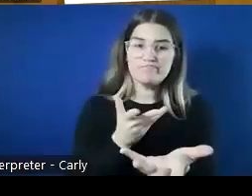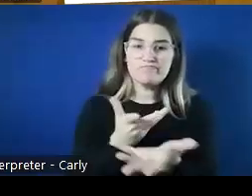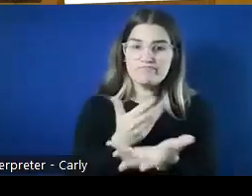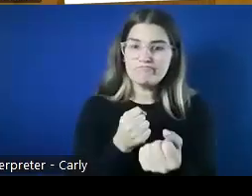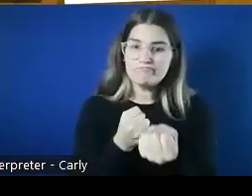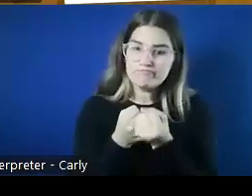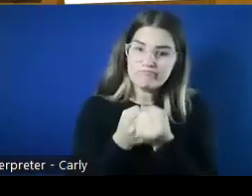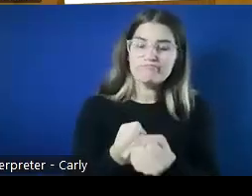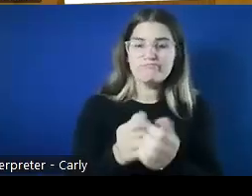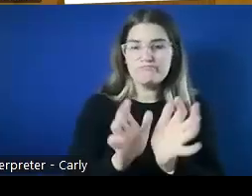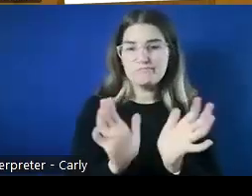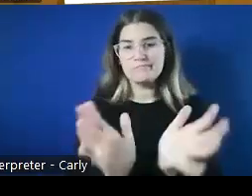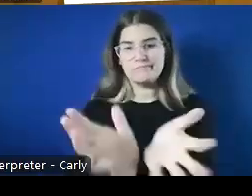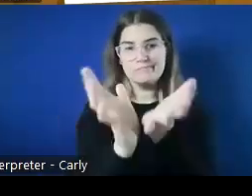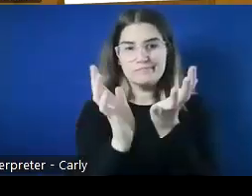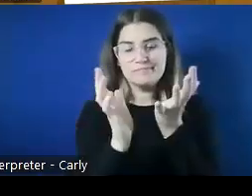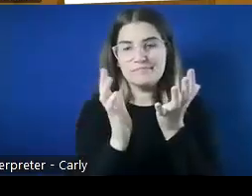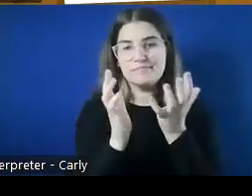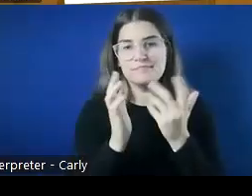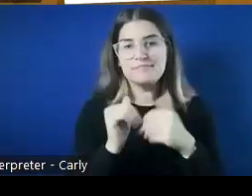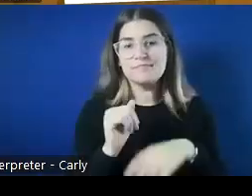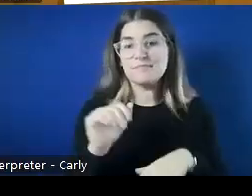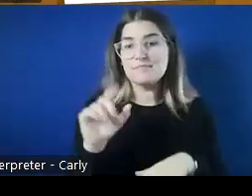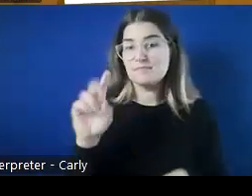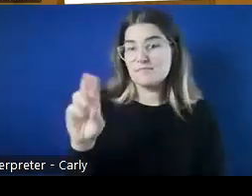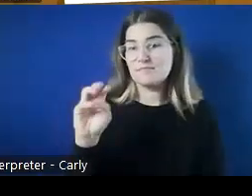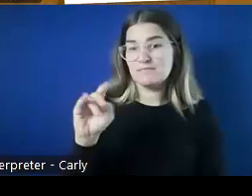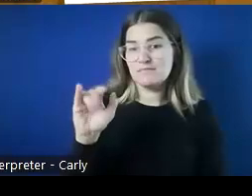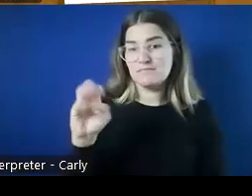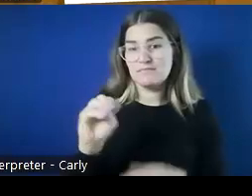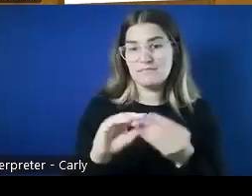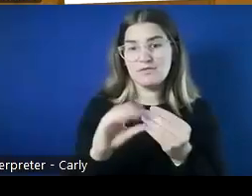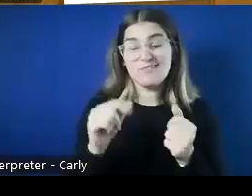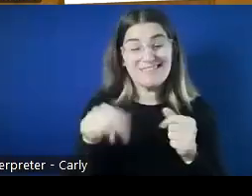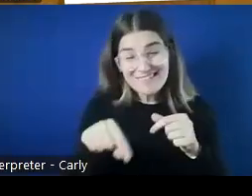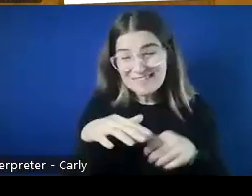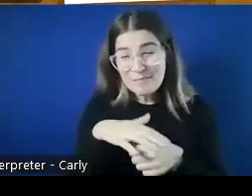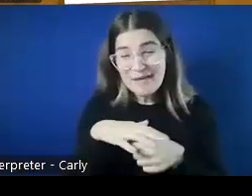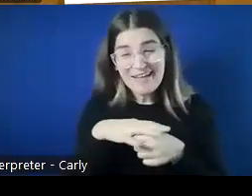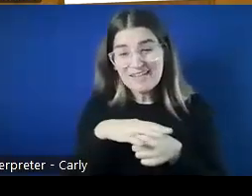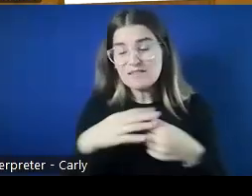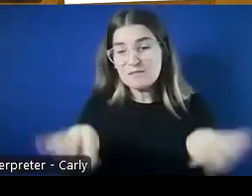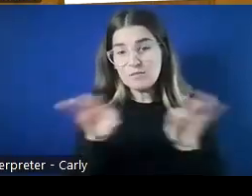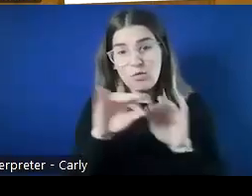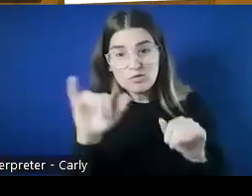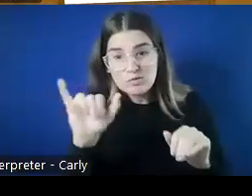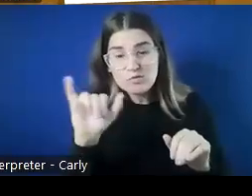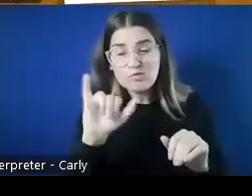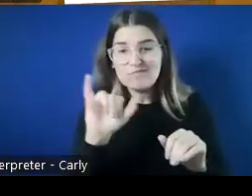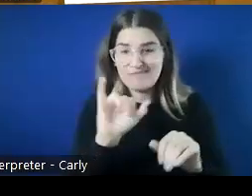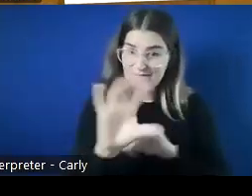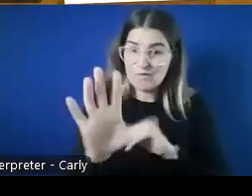made structures even as Dr smom said the space uh configuration was largely influenced by families